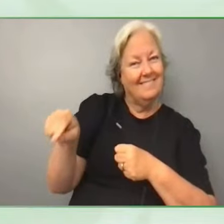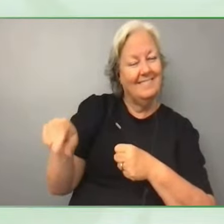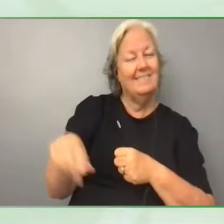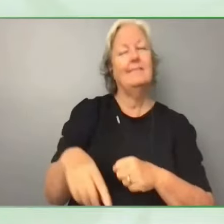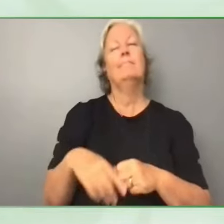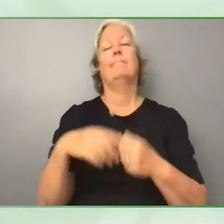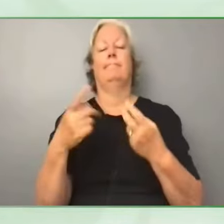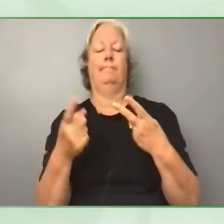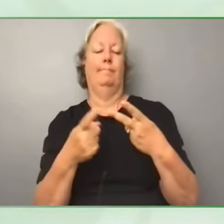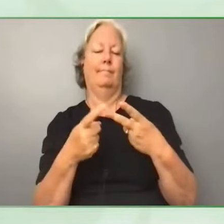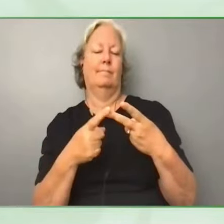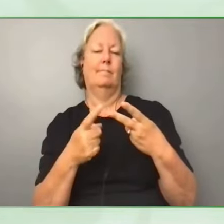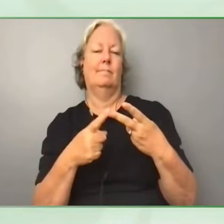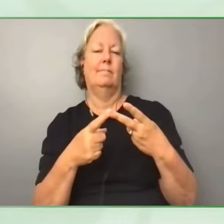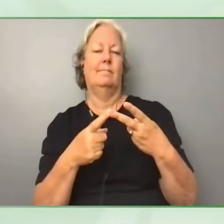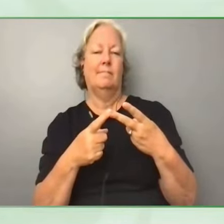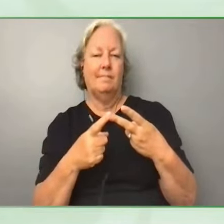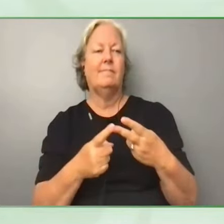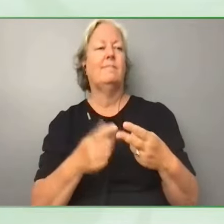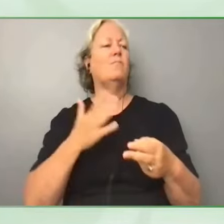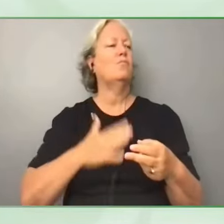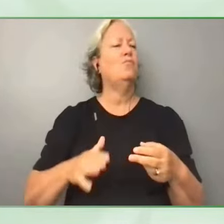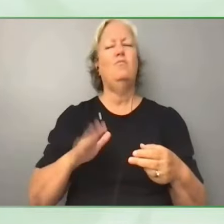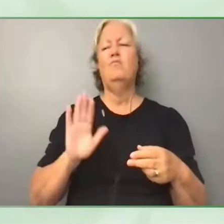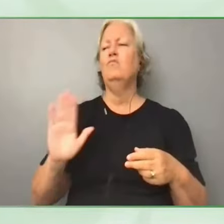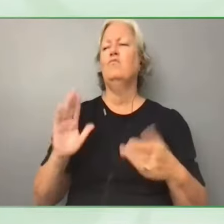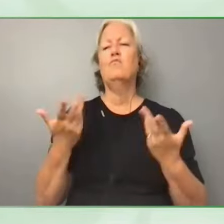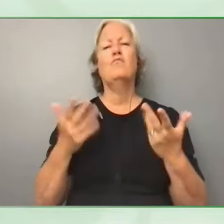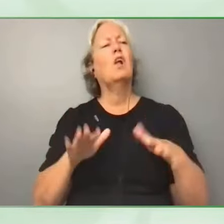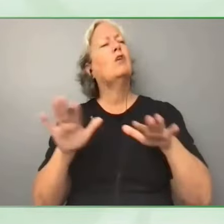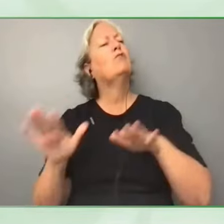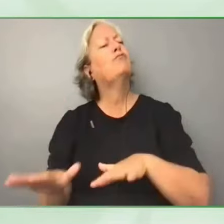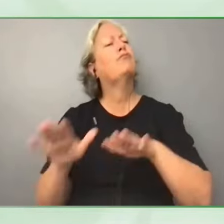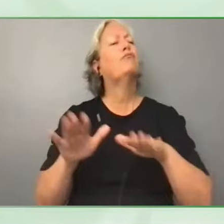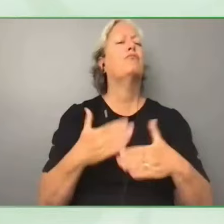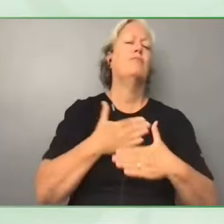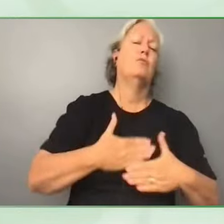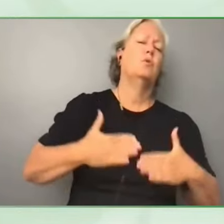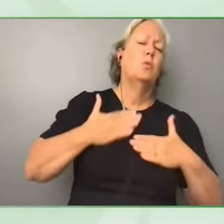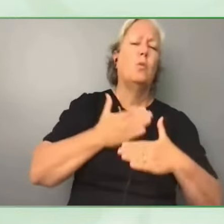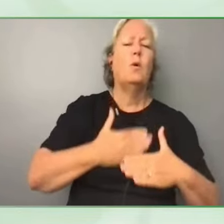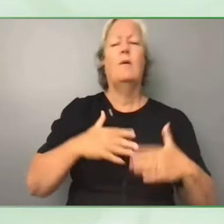take leisure, and to make friends, and to choose.